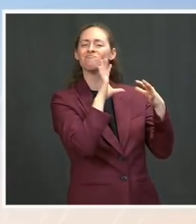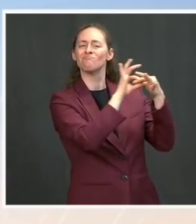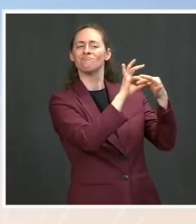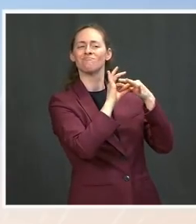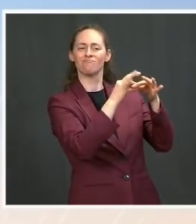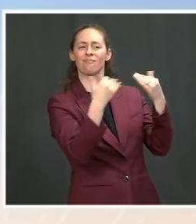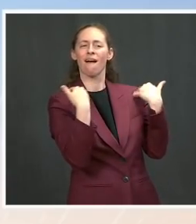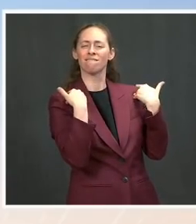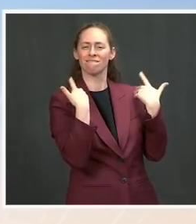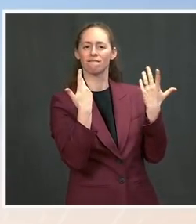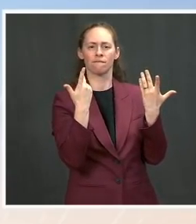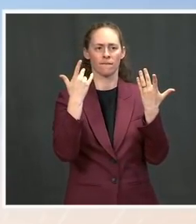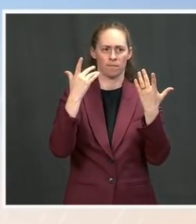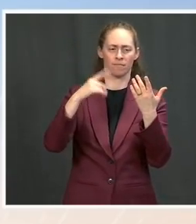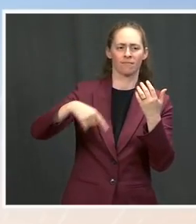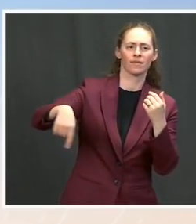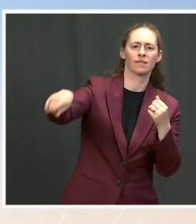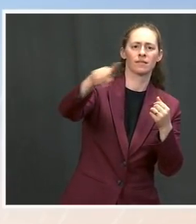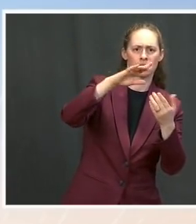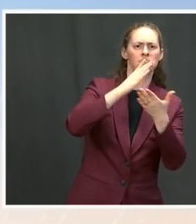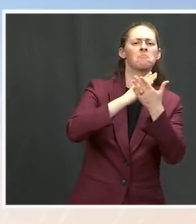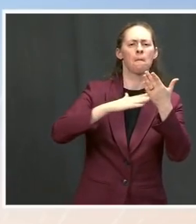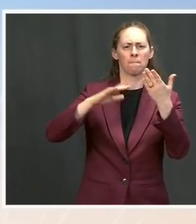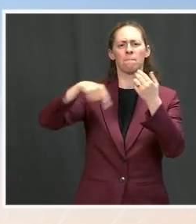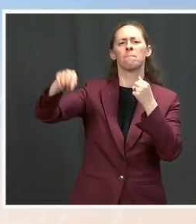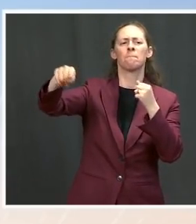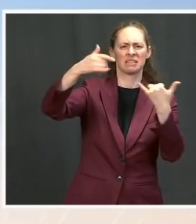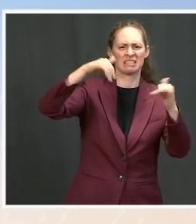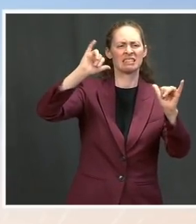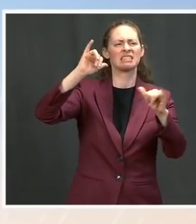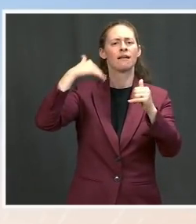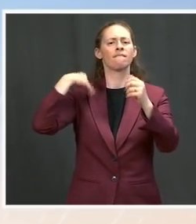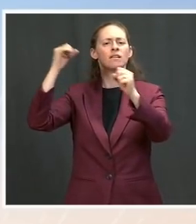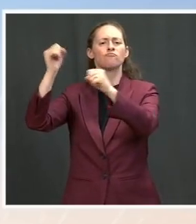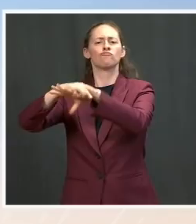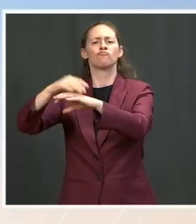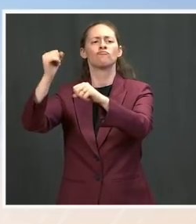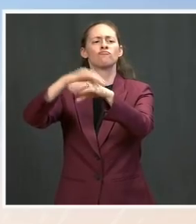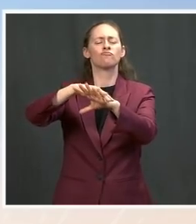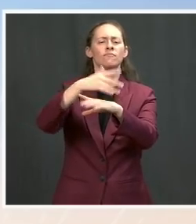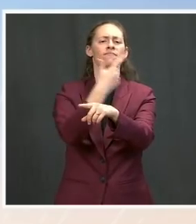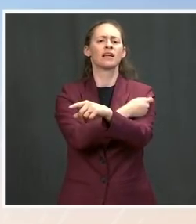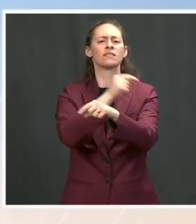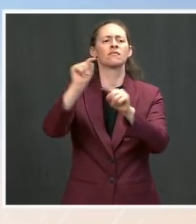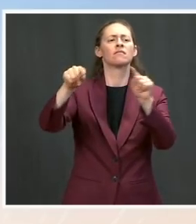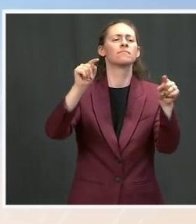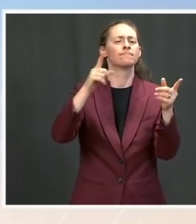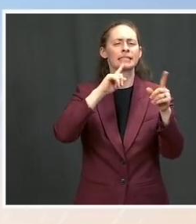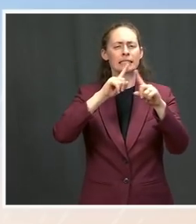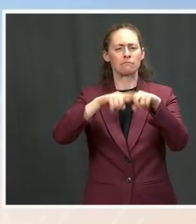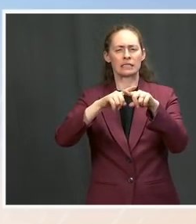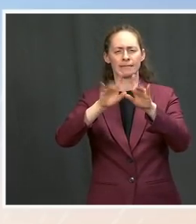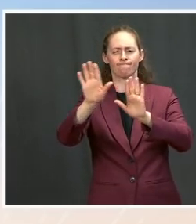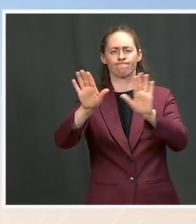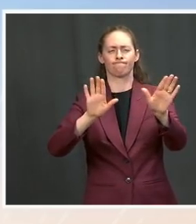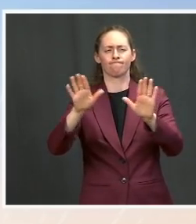where we'll continue to open them. But, we're constantly evaluating the best delivery mechanisms, and if something is not the most effective one,